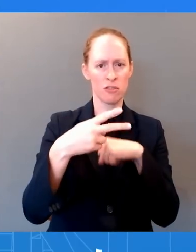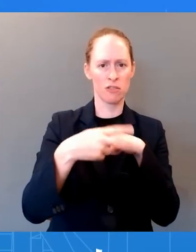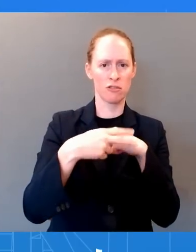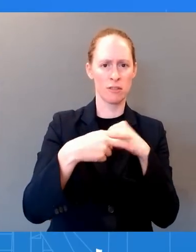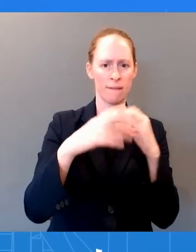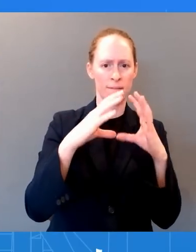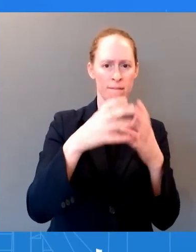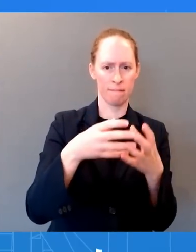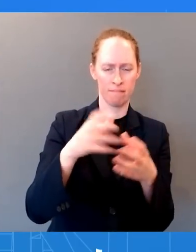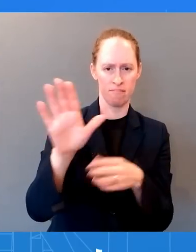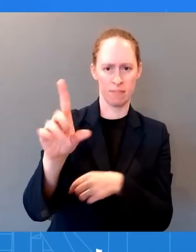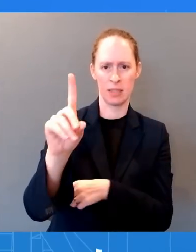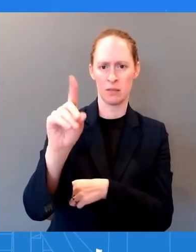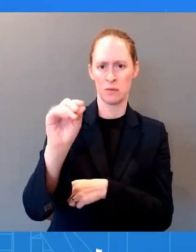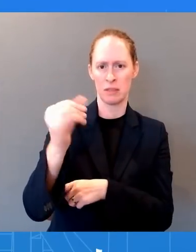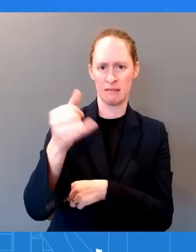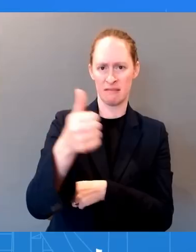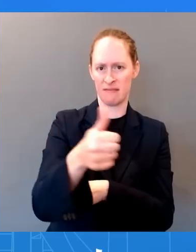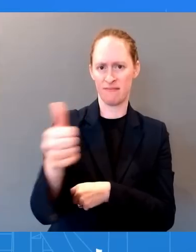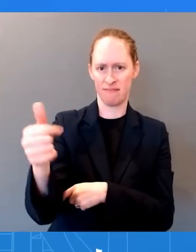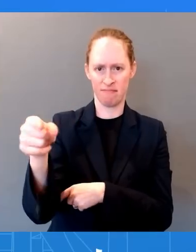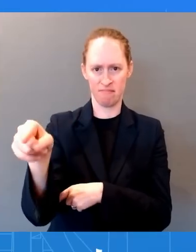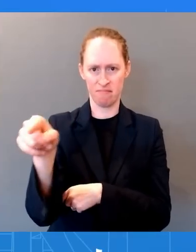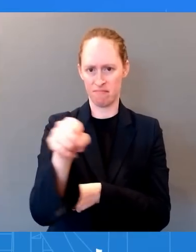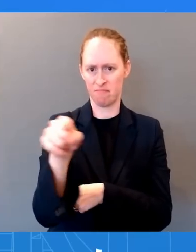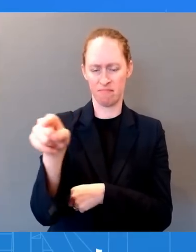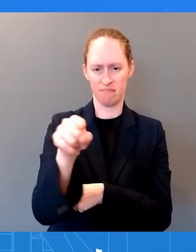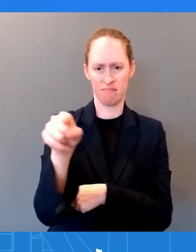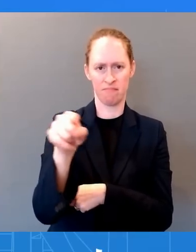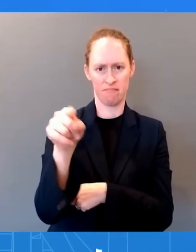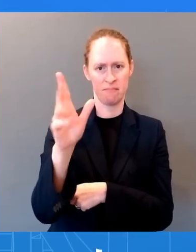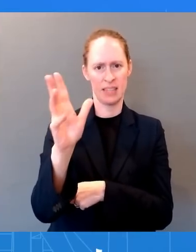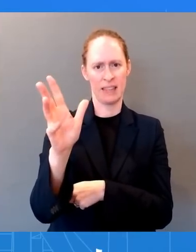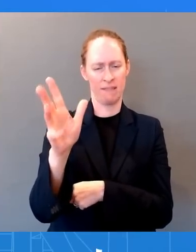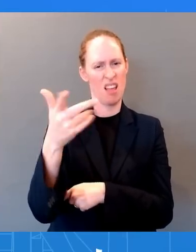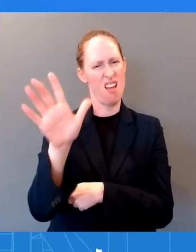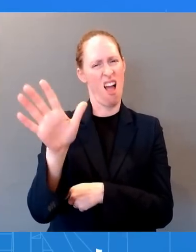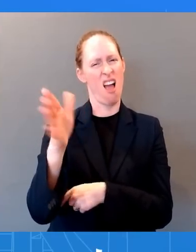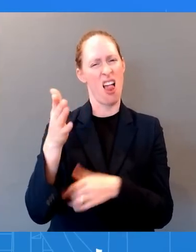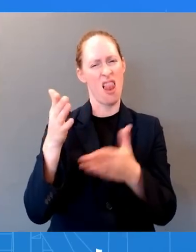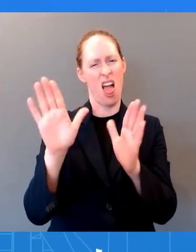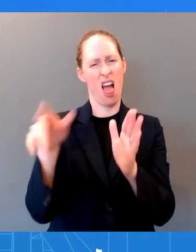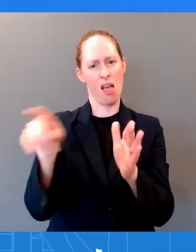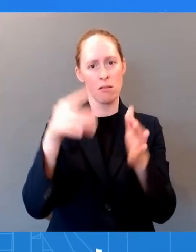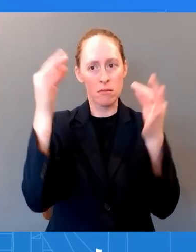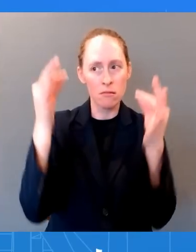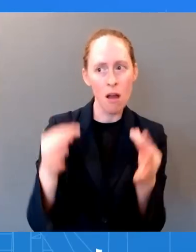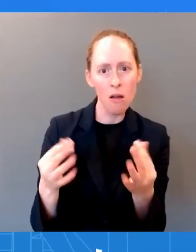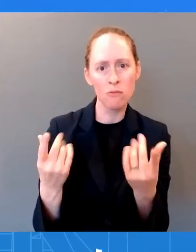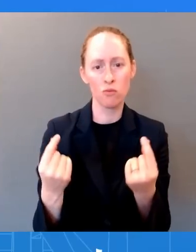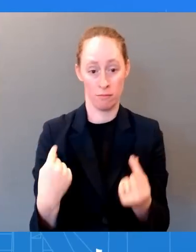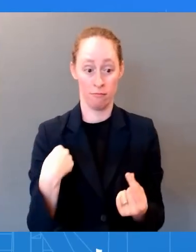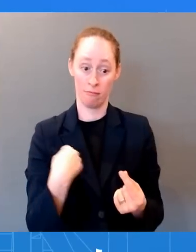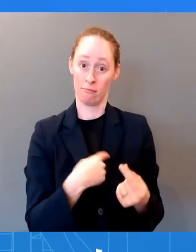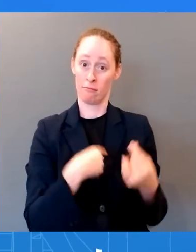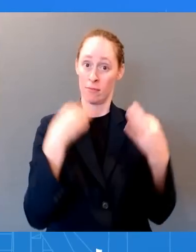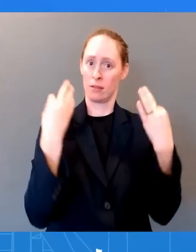And we let them make the decision. It was not made here. We deferred it so that they can make the decision. The Press: But just to pin it down: